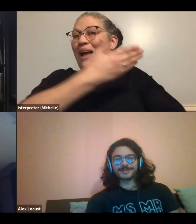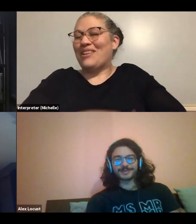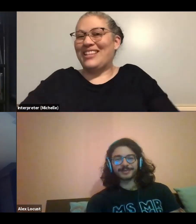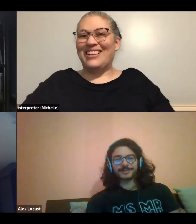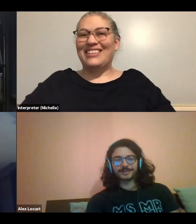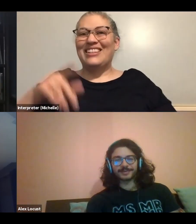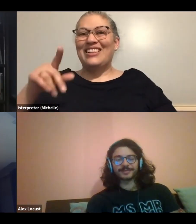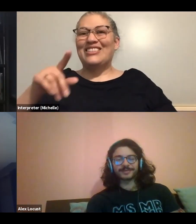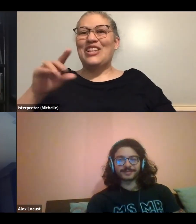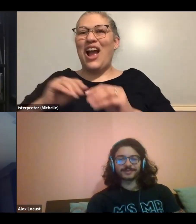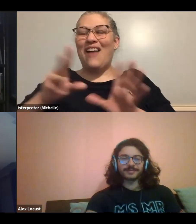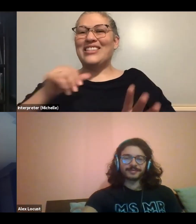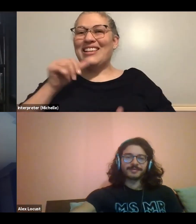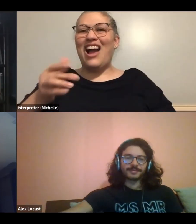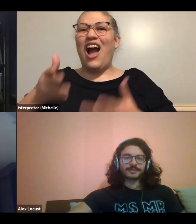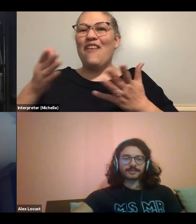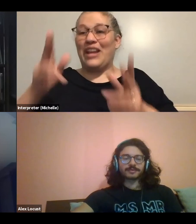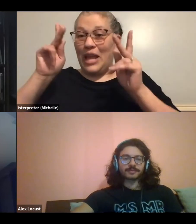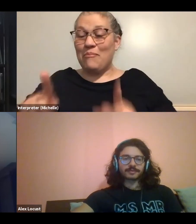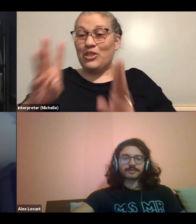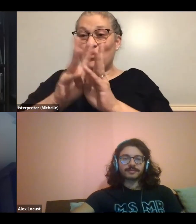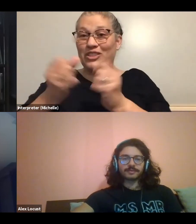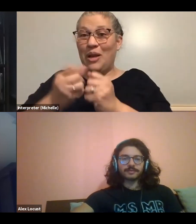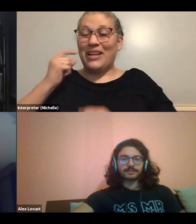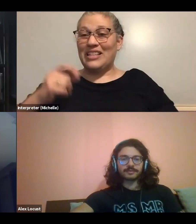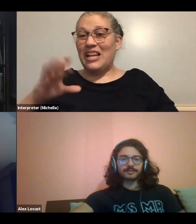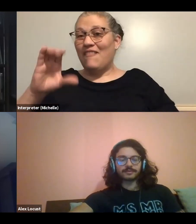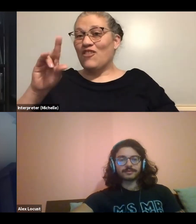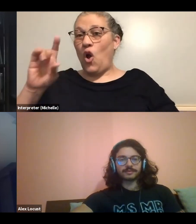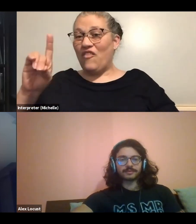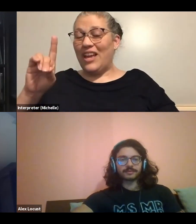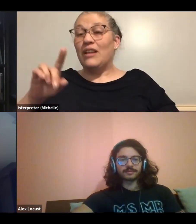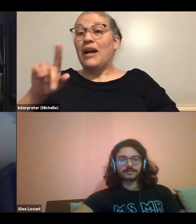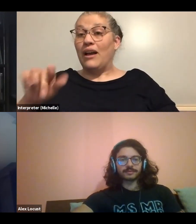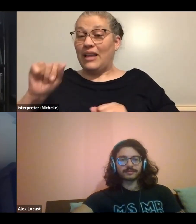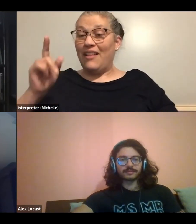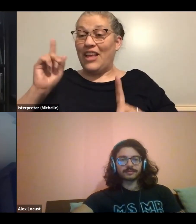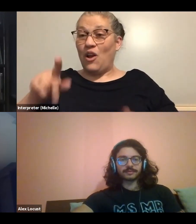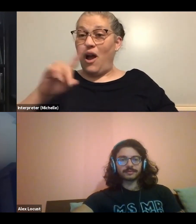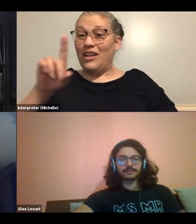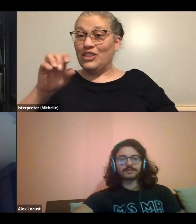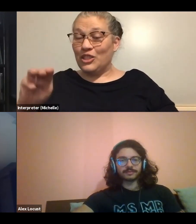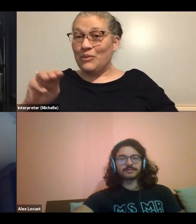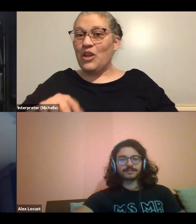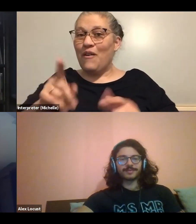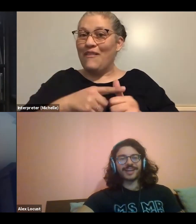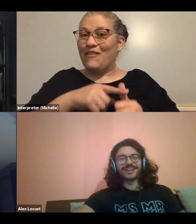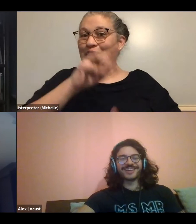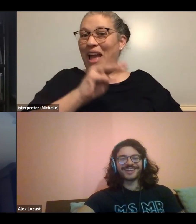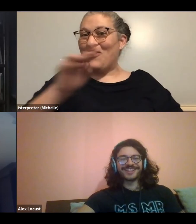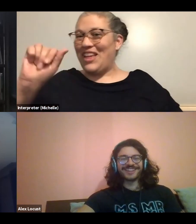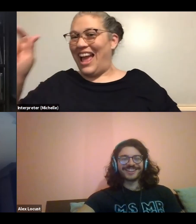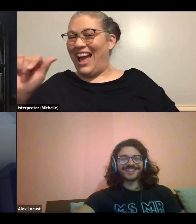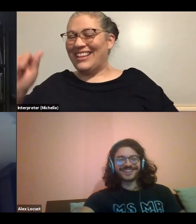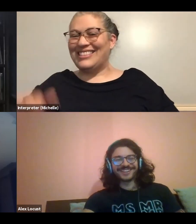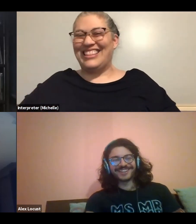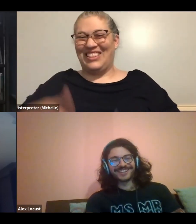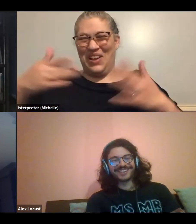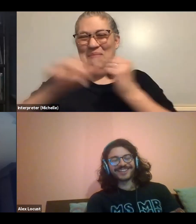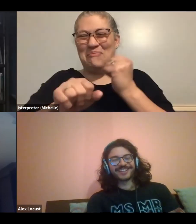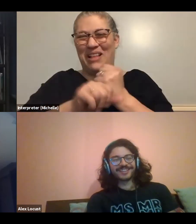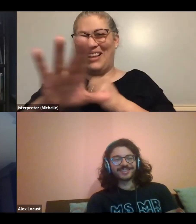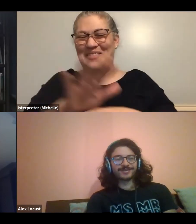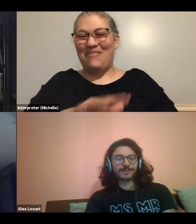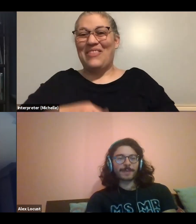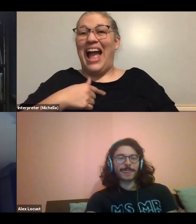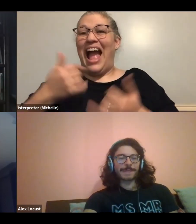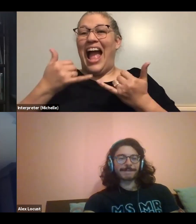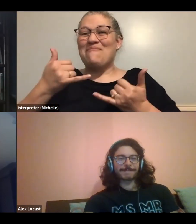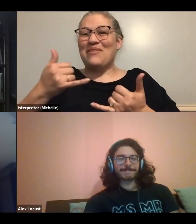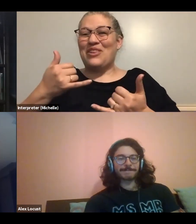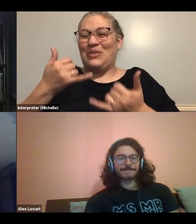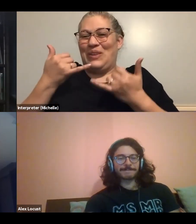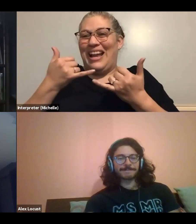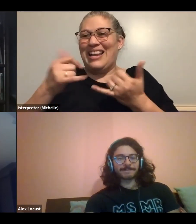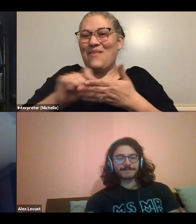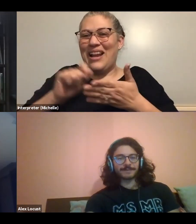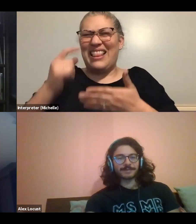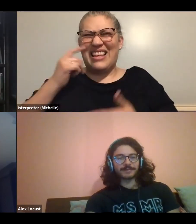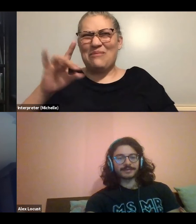Matthew Alaniz: But yeah I right, and I also do script consultation here throughout the country, you can follow me with my name Matthew S Alaniz on Twitter Facebook my website is Matthew S Alaniz.